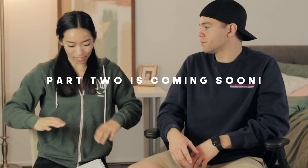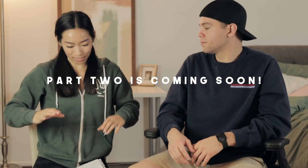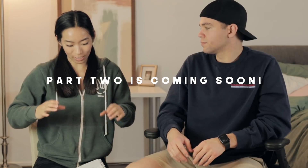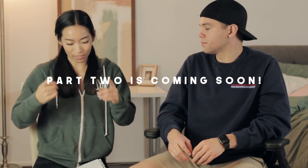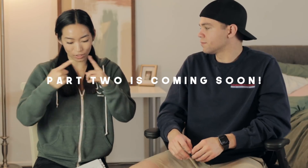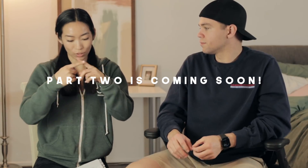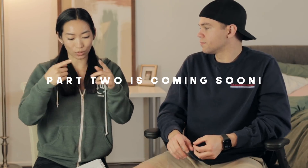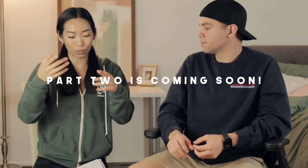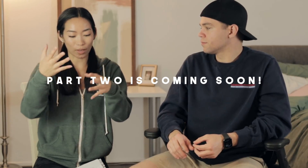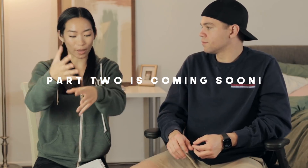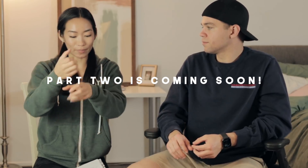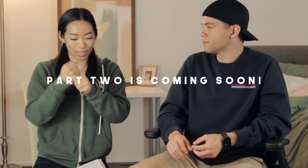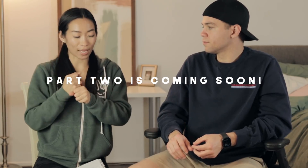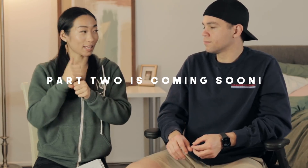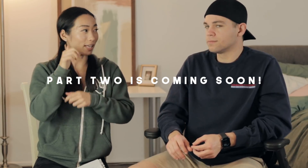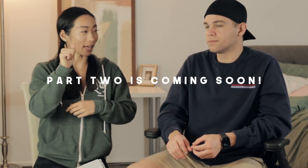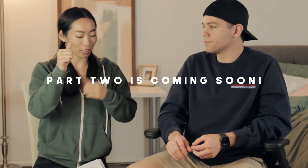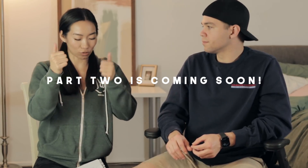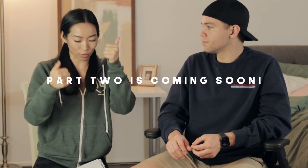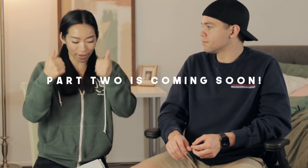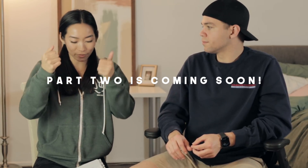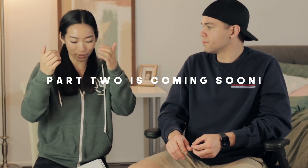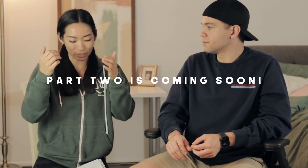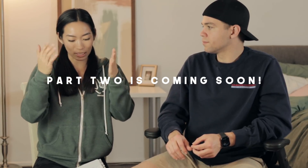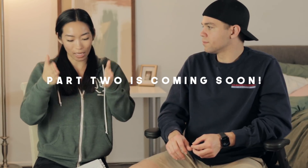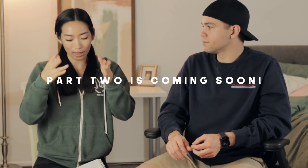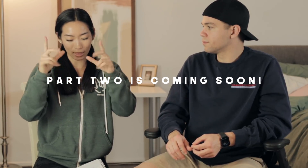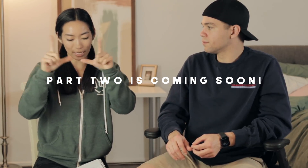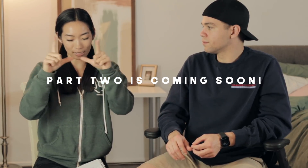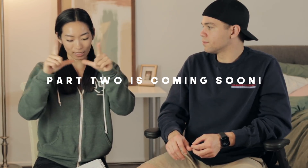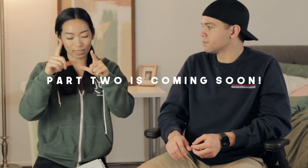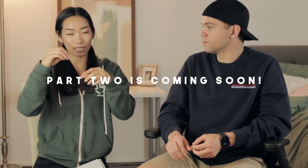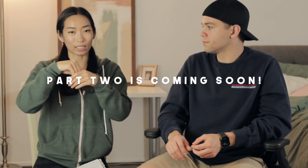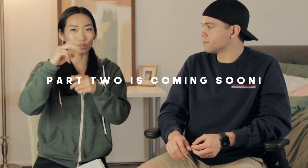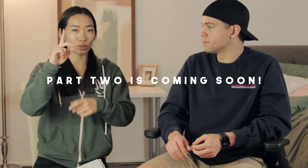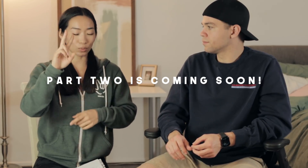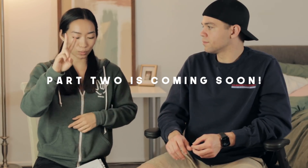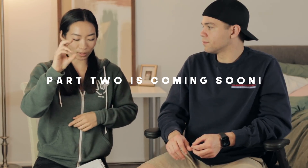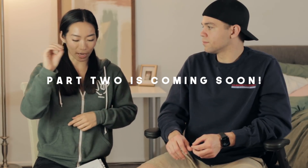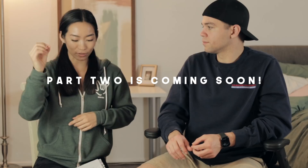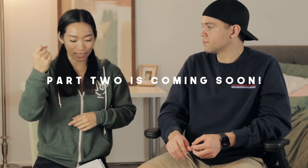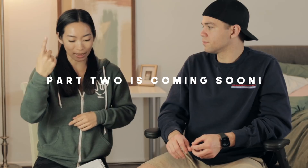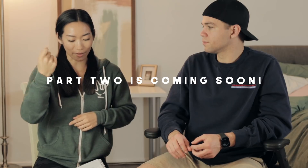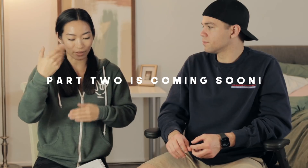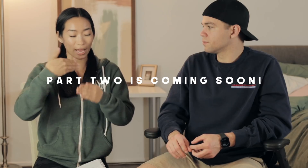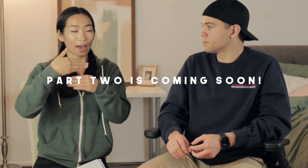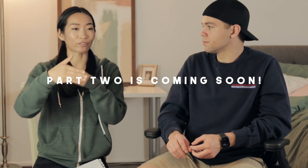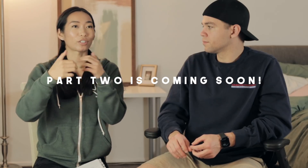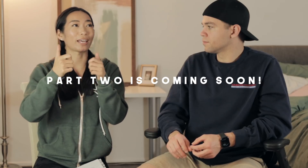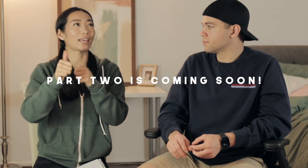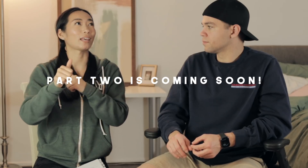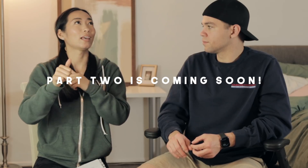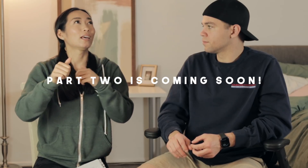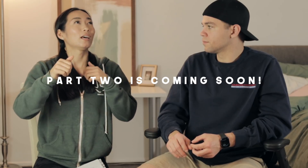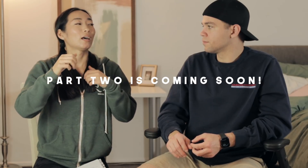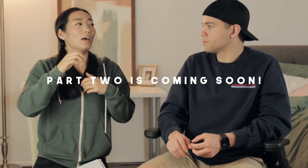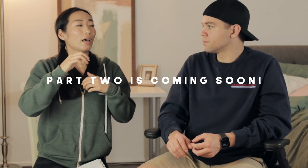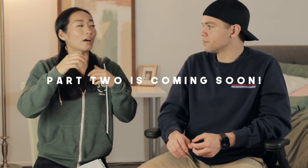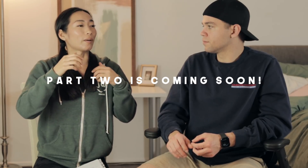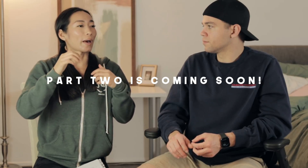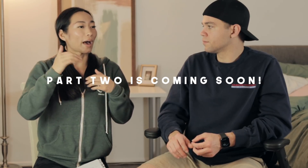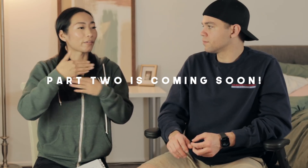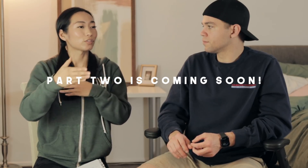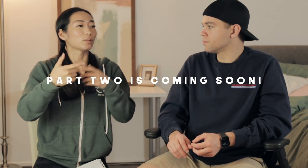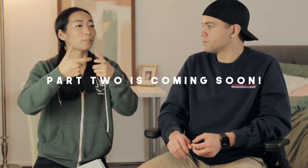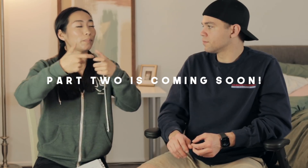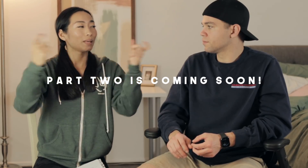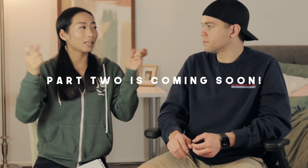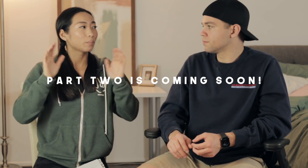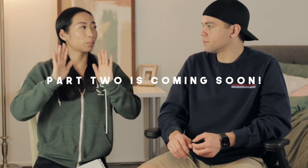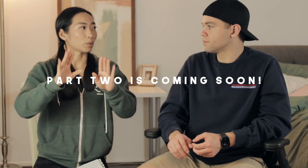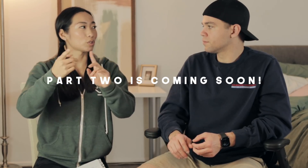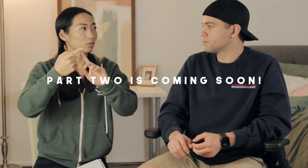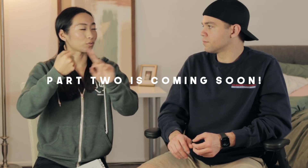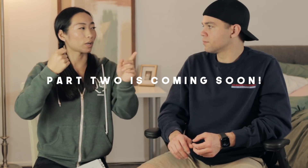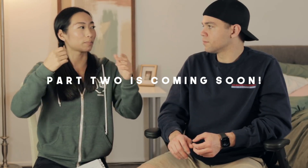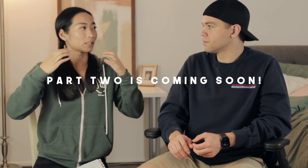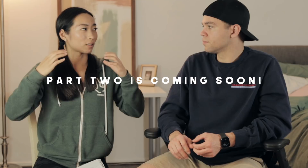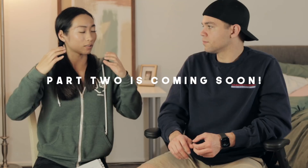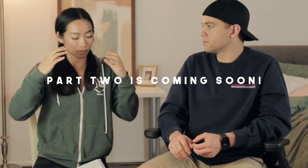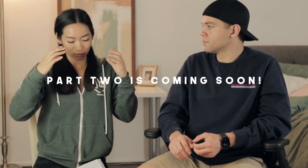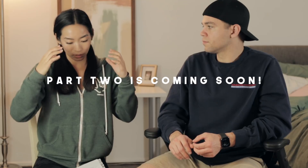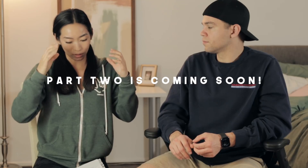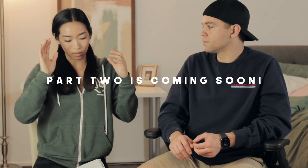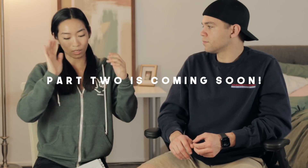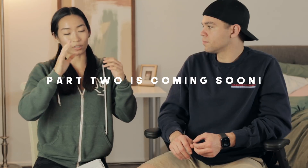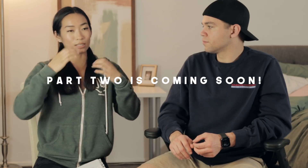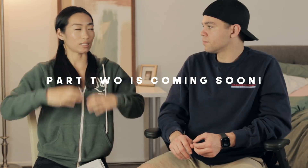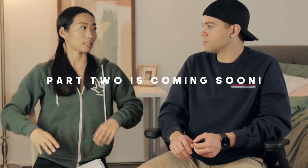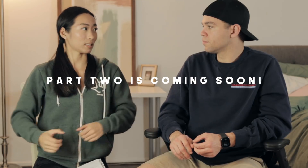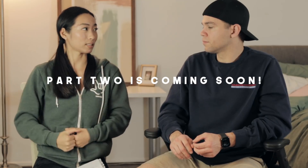to obtain a driver's license in 2011 after a big push form their citizens